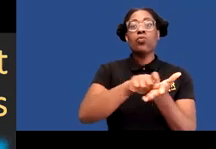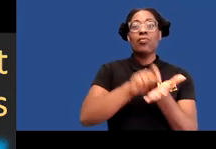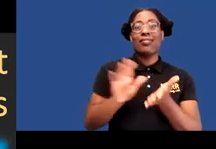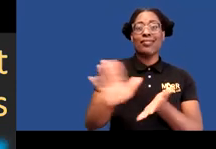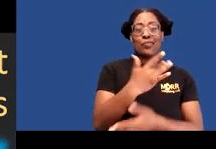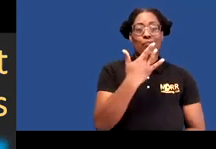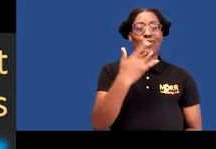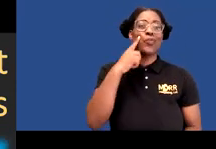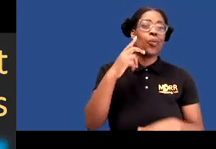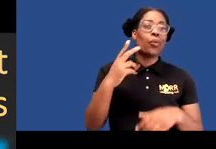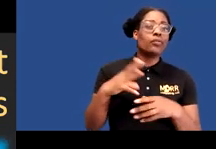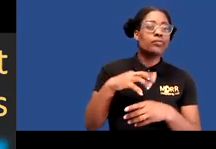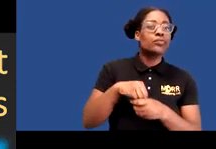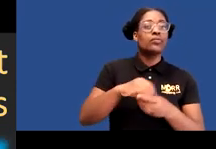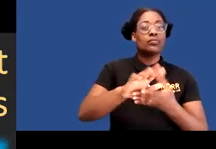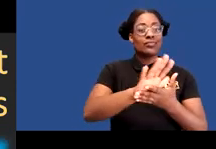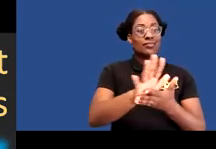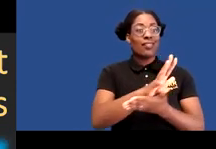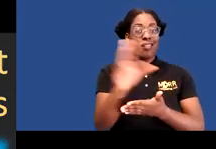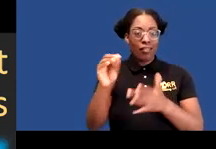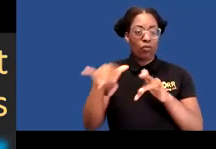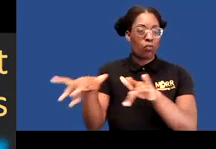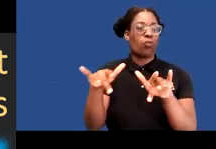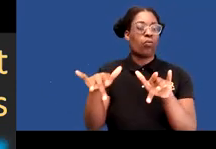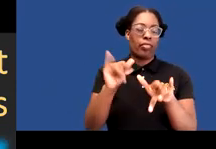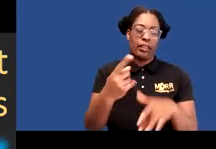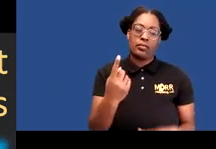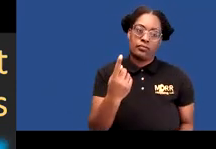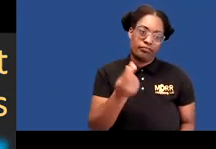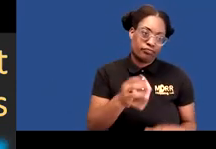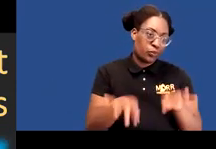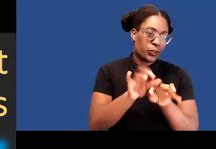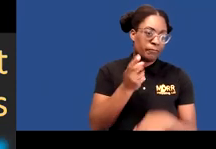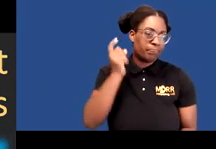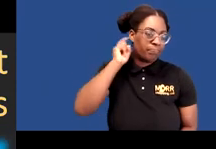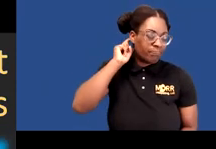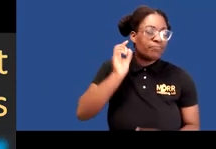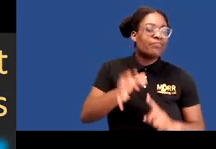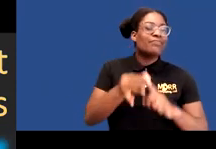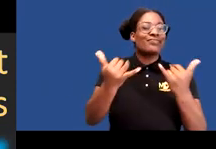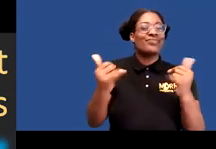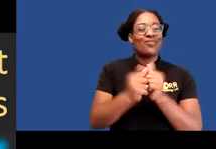That's just something to keep in mind, particularly in our online tutoring environment.